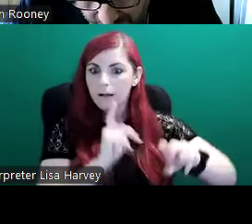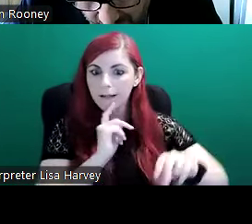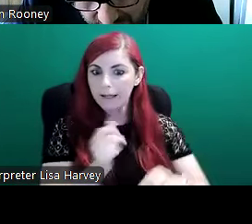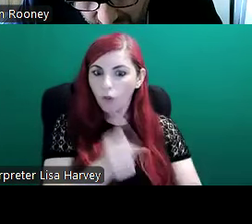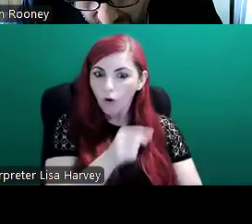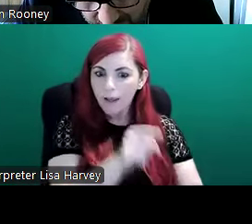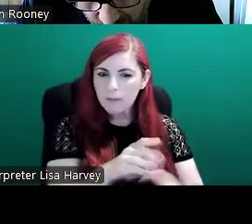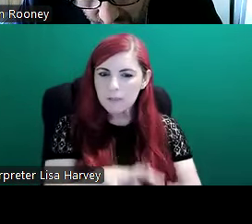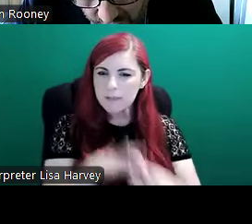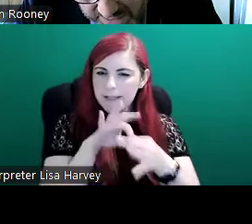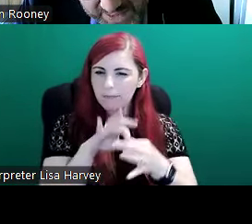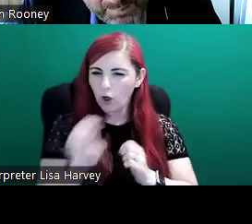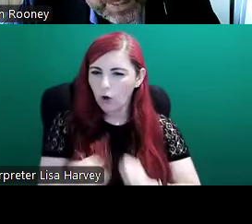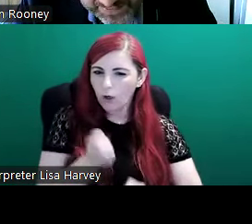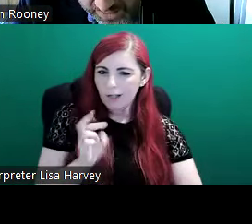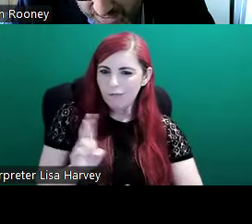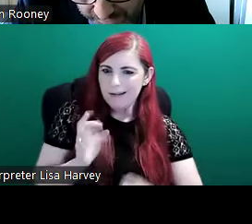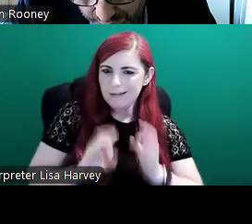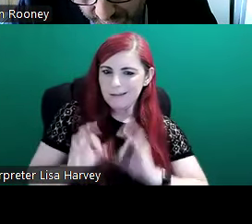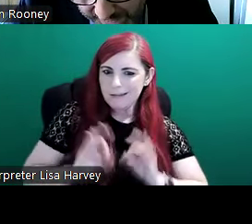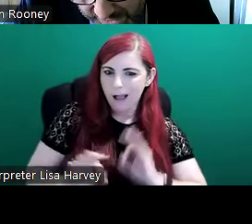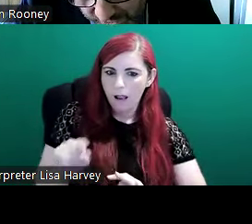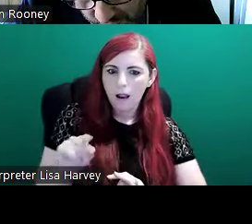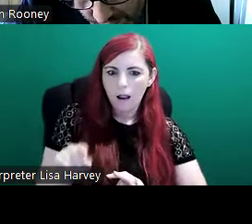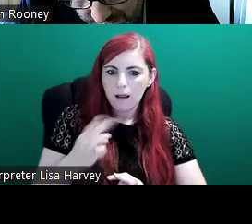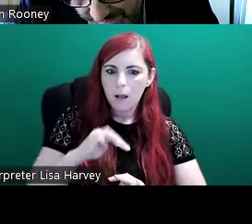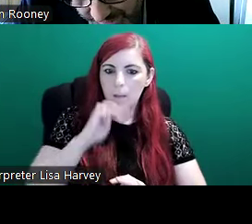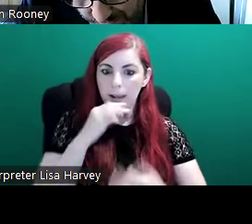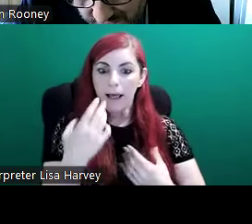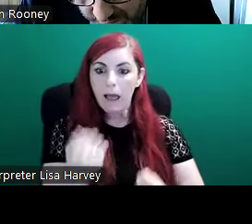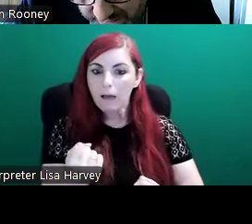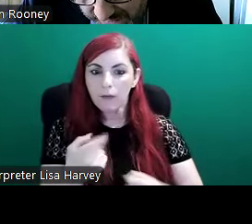provided her and Hone with a template for applying in new ways the principles they